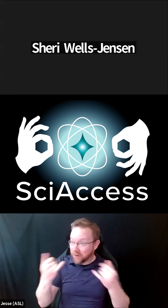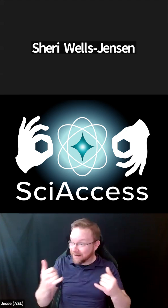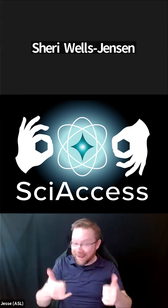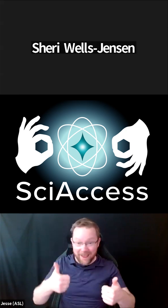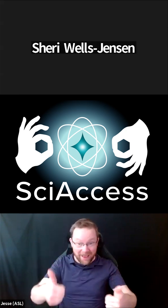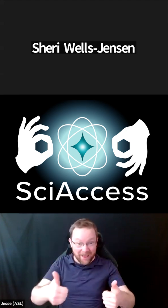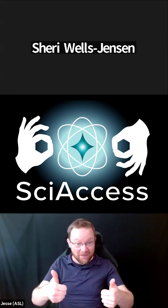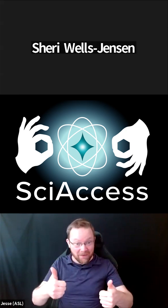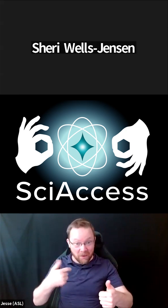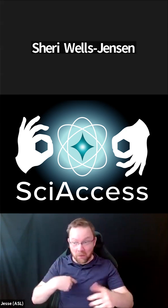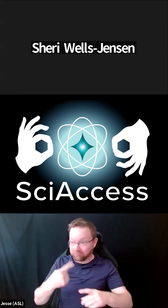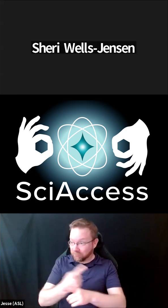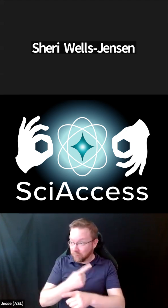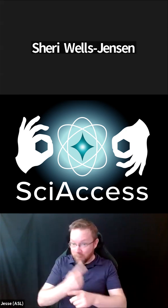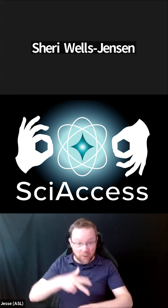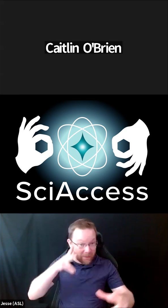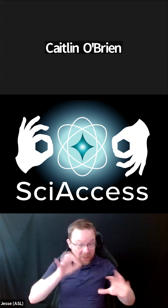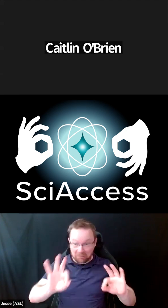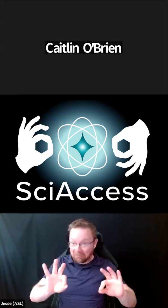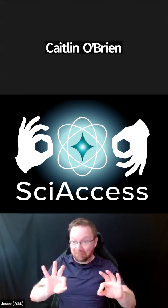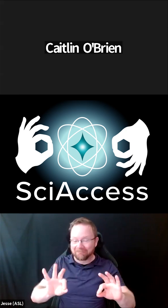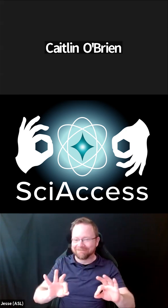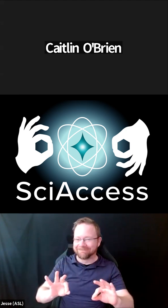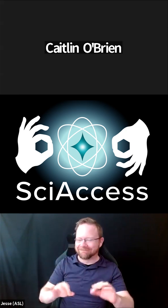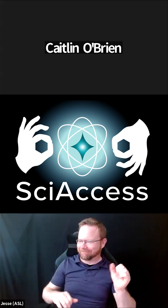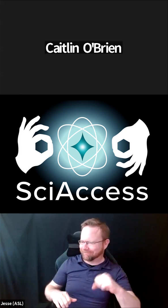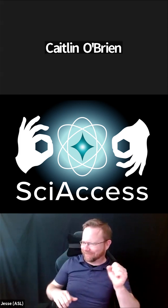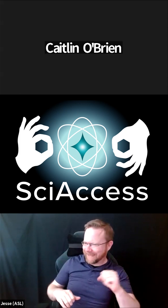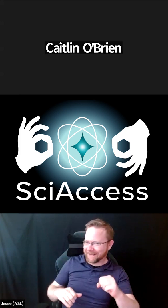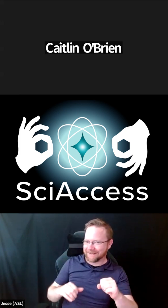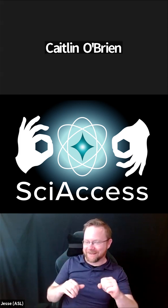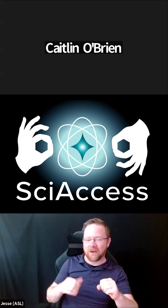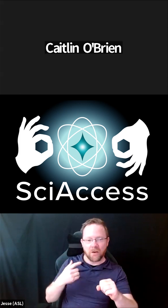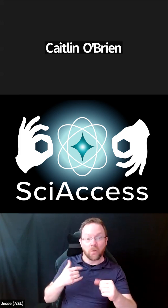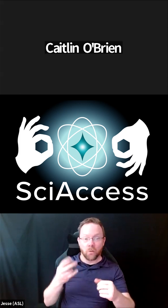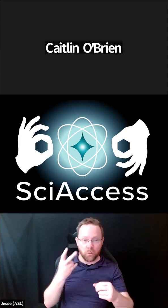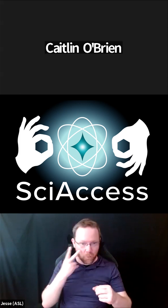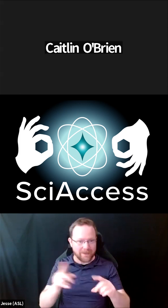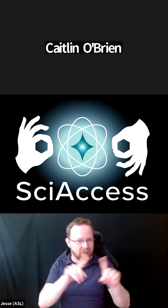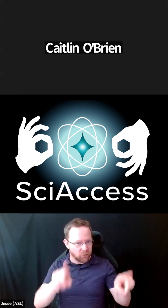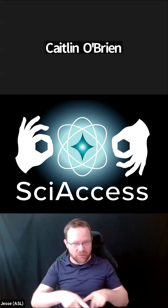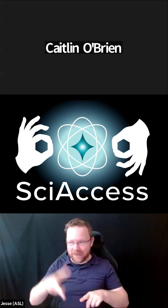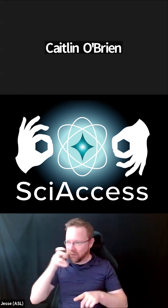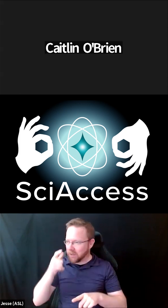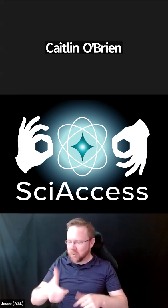We are looking at your screen share and we can hear you. Sounds good.